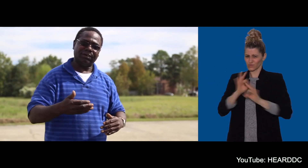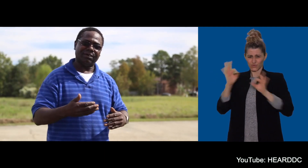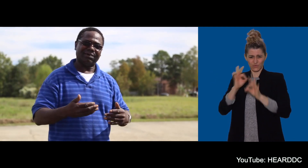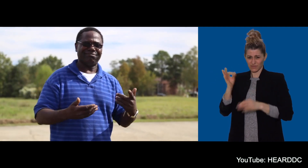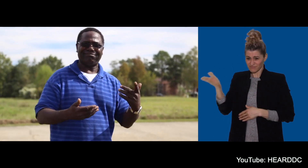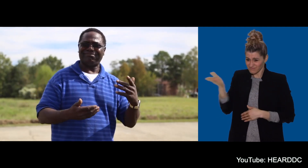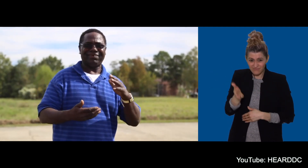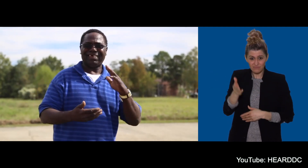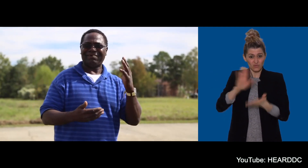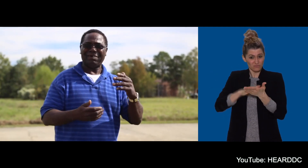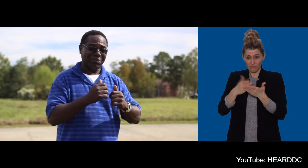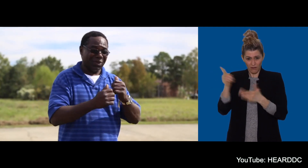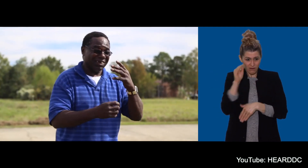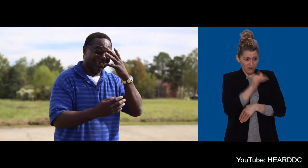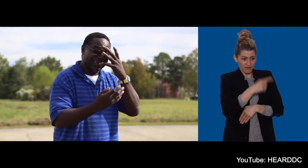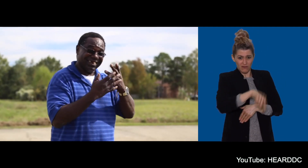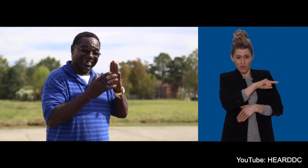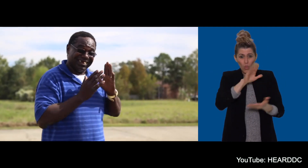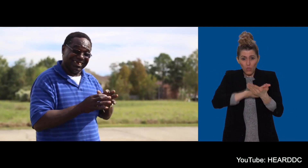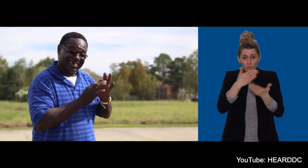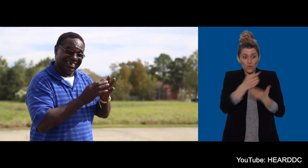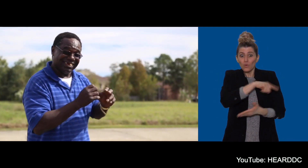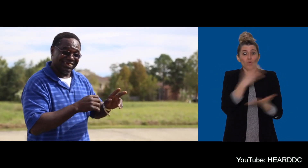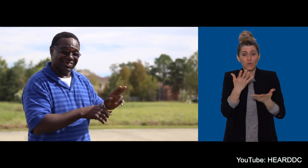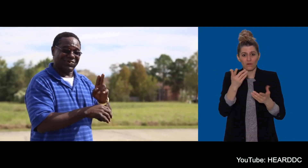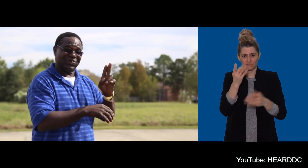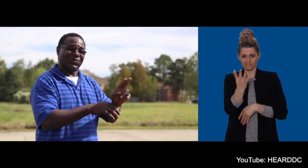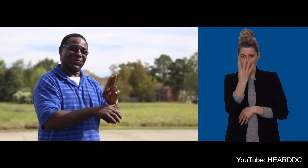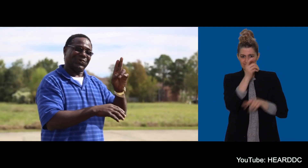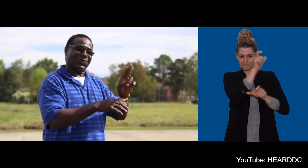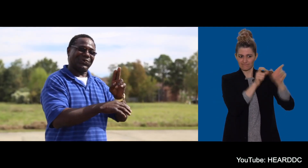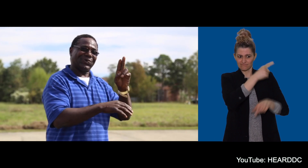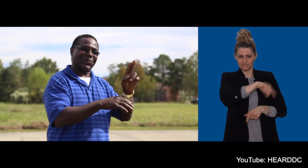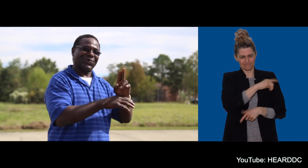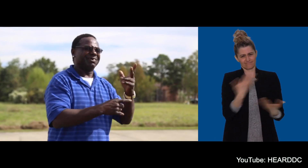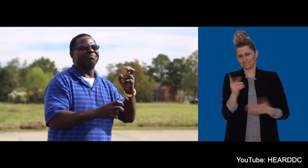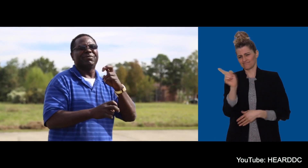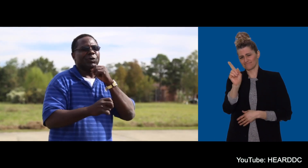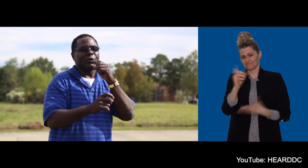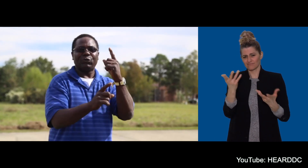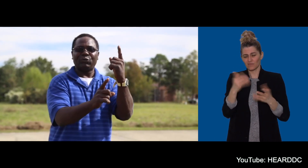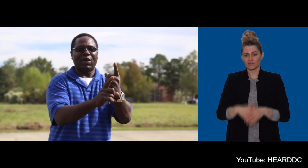Most of the time, they use other inmates as interpreter. That's simply unacceptable.